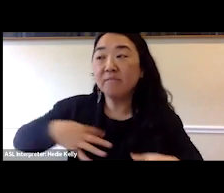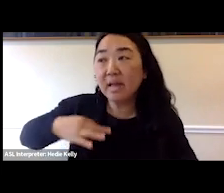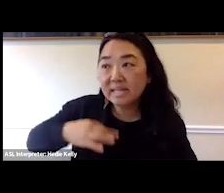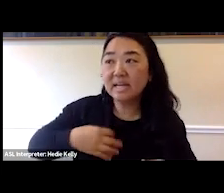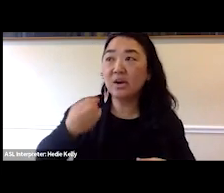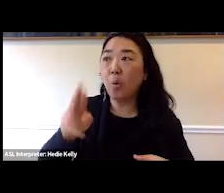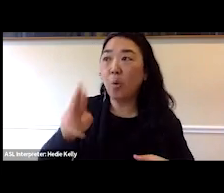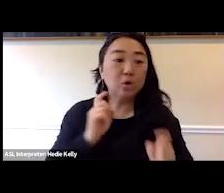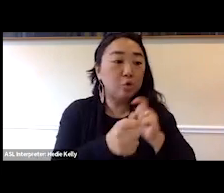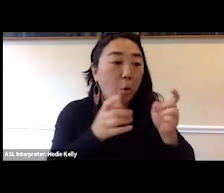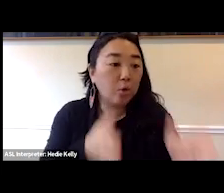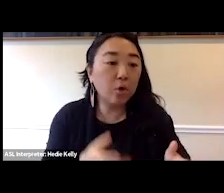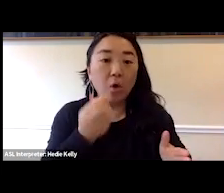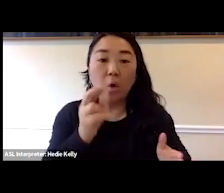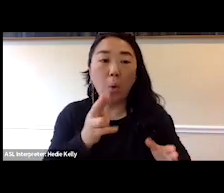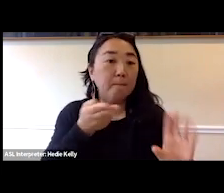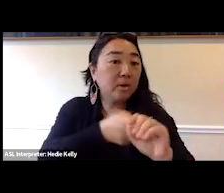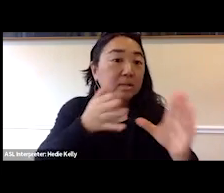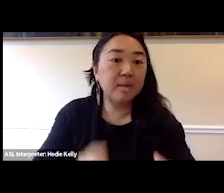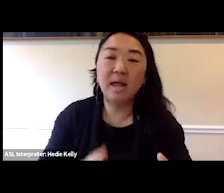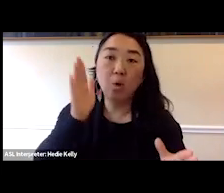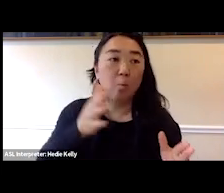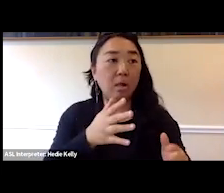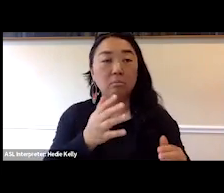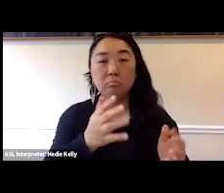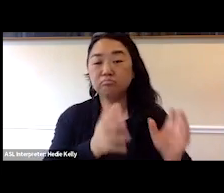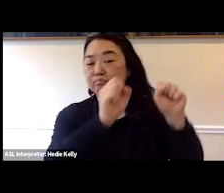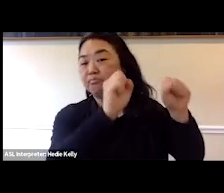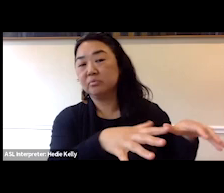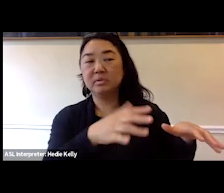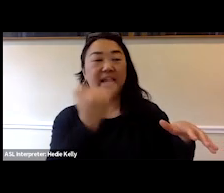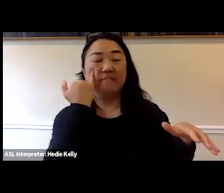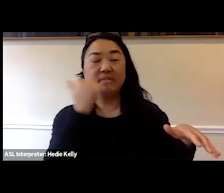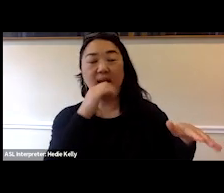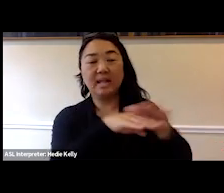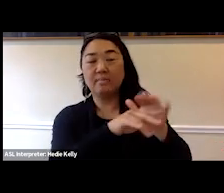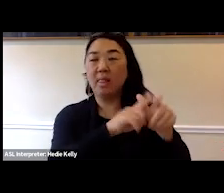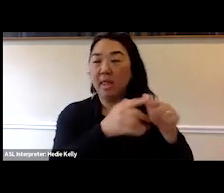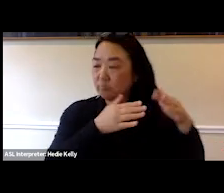They will move on if anything is inaccessible to them. And so making sure that you can retain